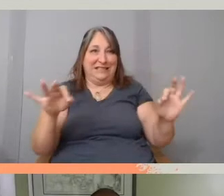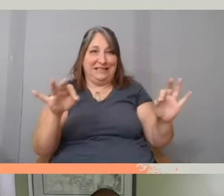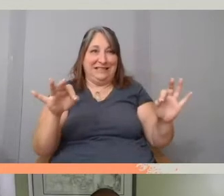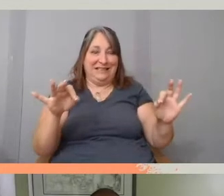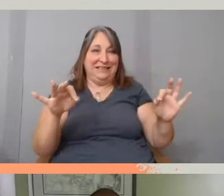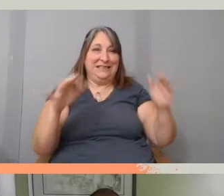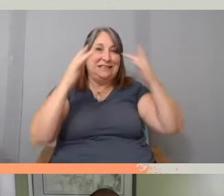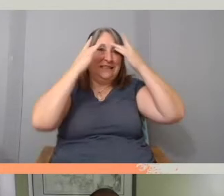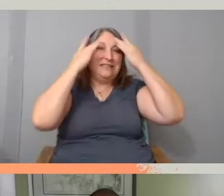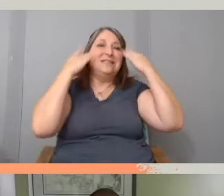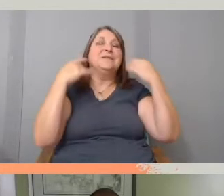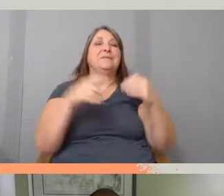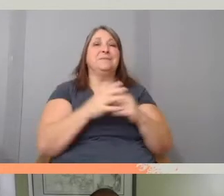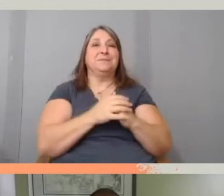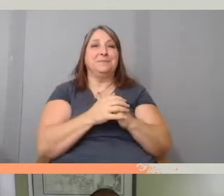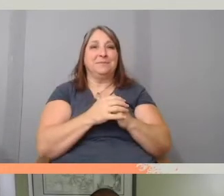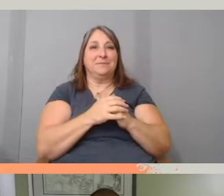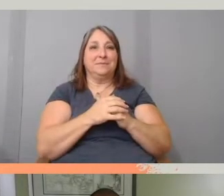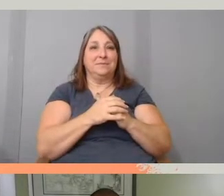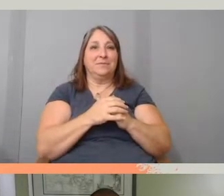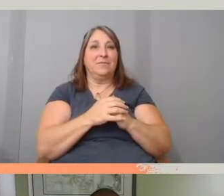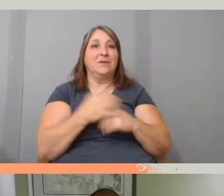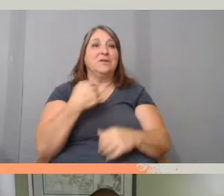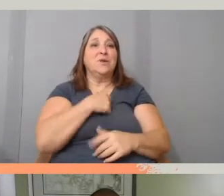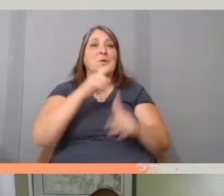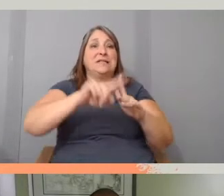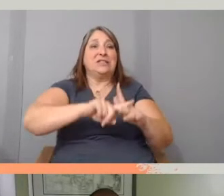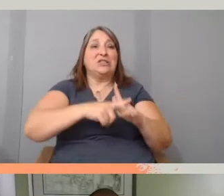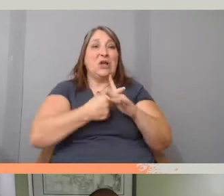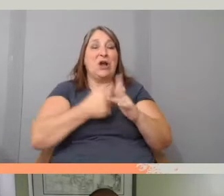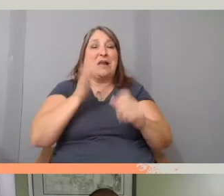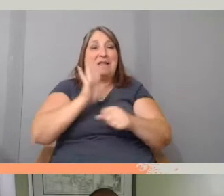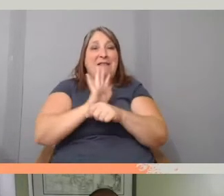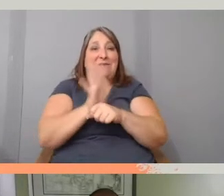And so we began the film with logs,